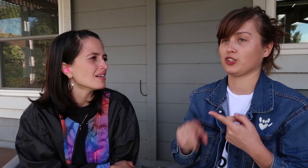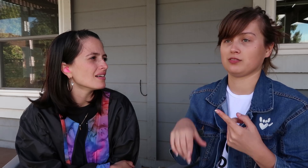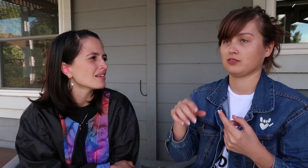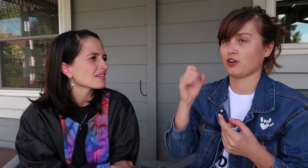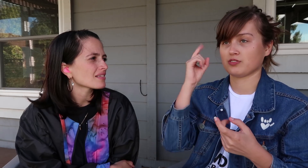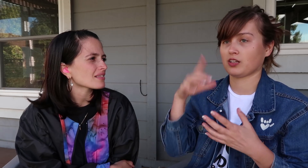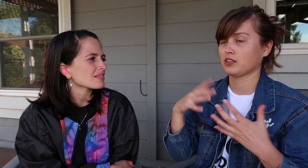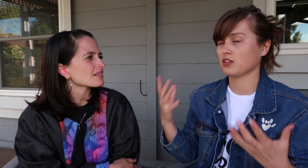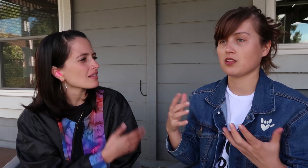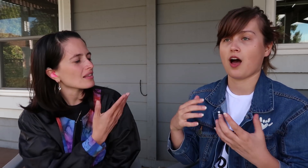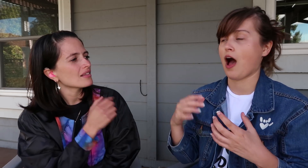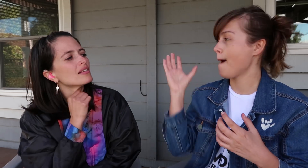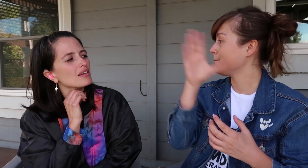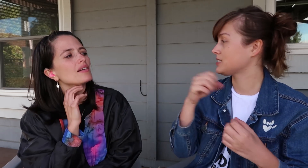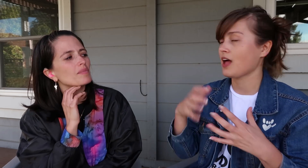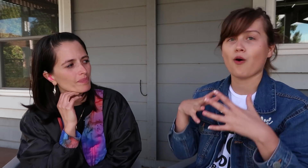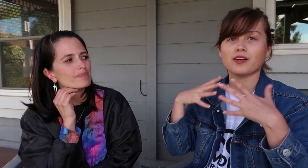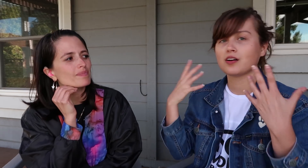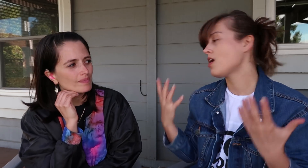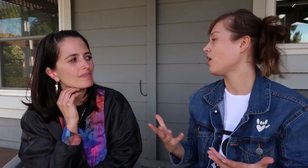I couldn't understand a lot. I missed out on a lot.